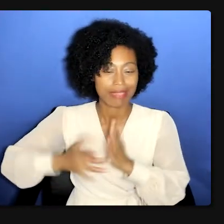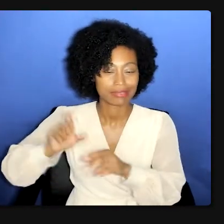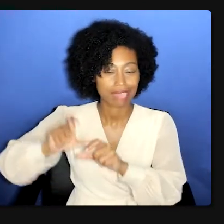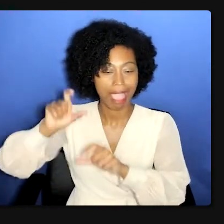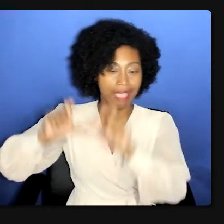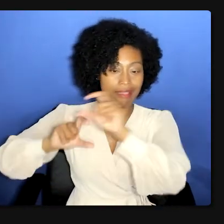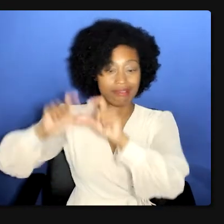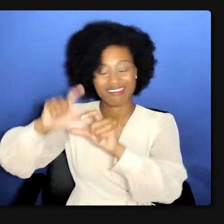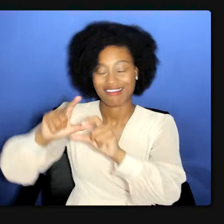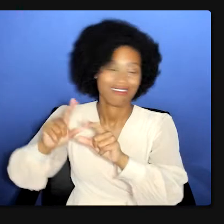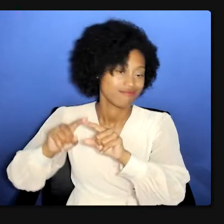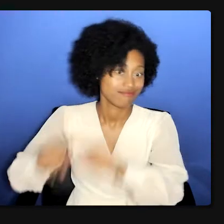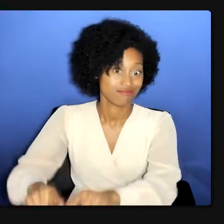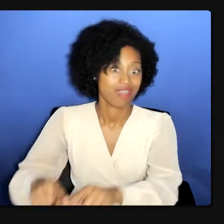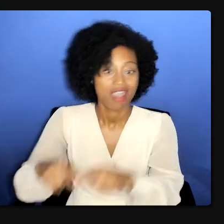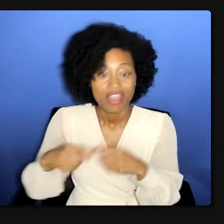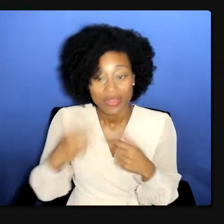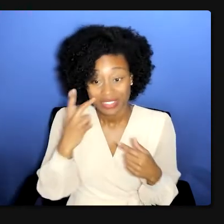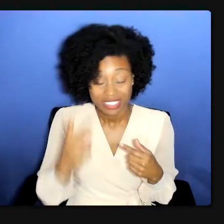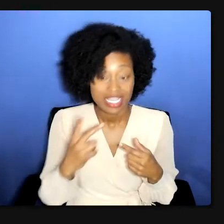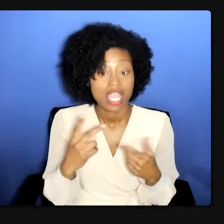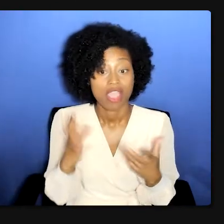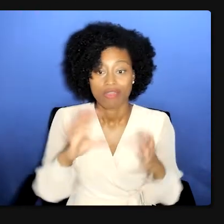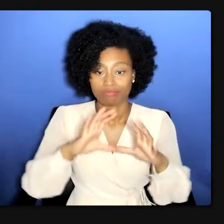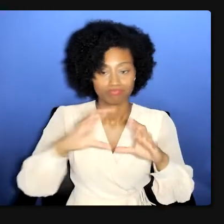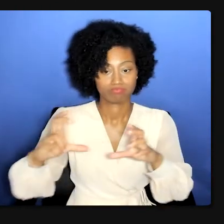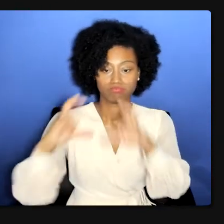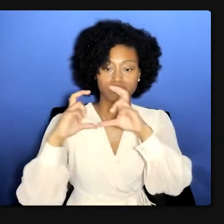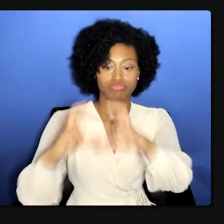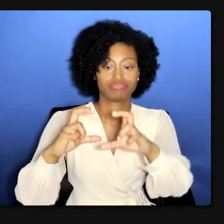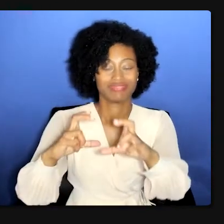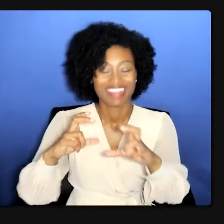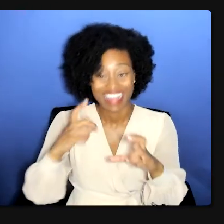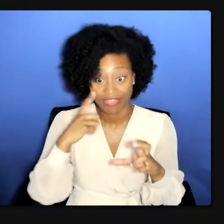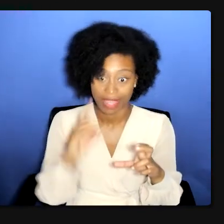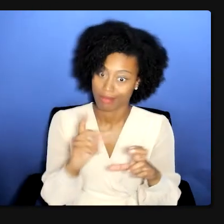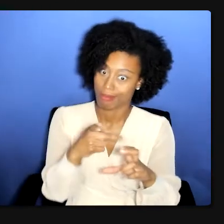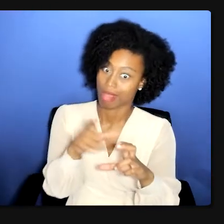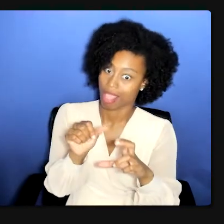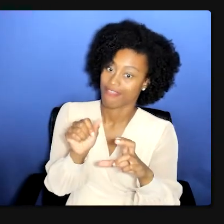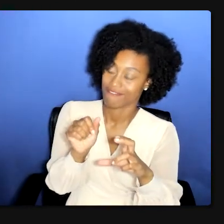kind of all aspects of our infrastructure for our mobile games. And clearly in the middle there is PlayFab.